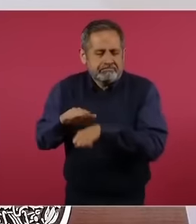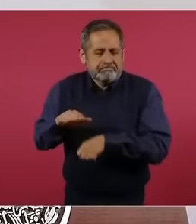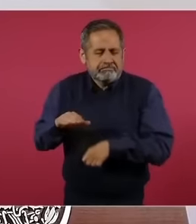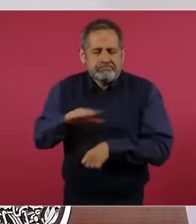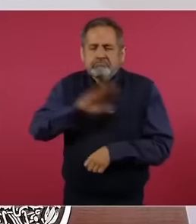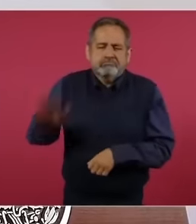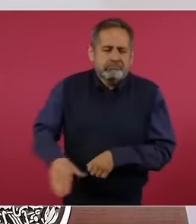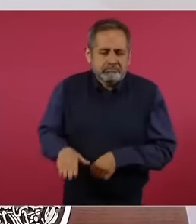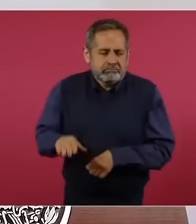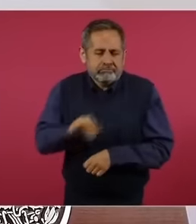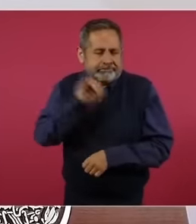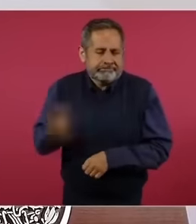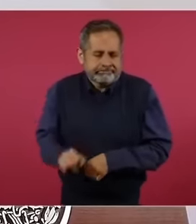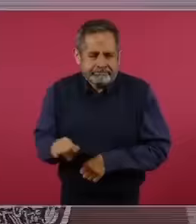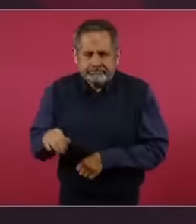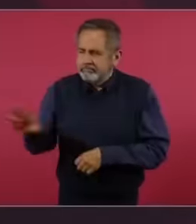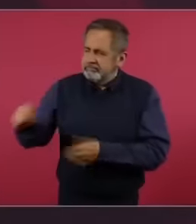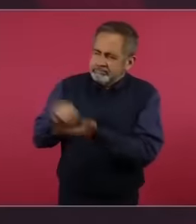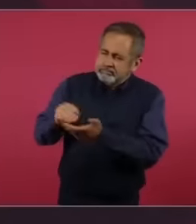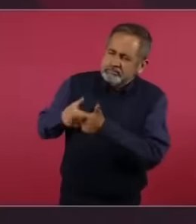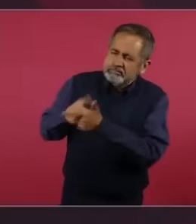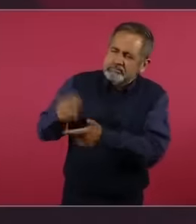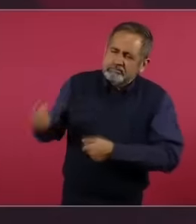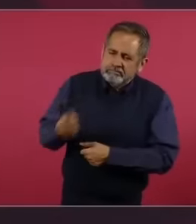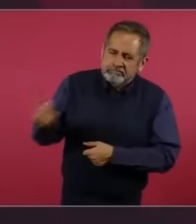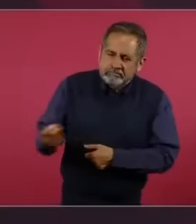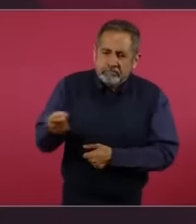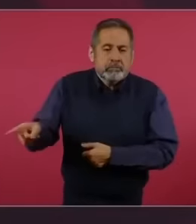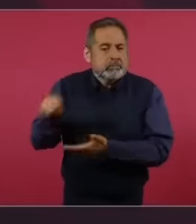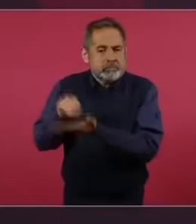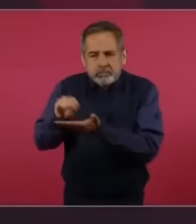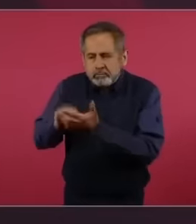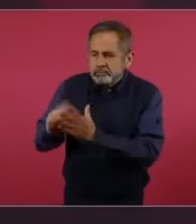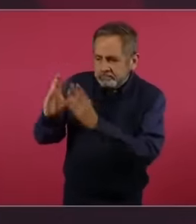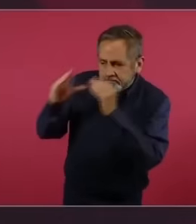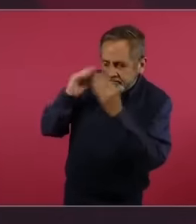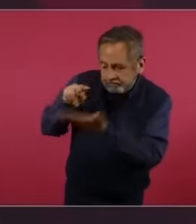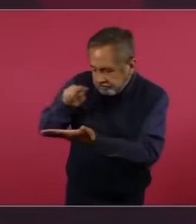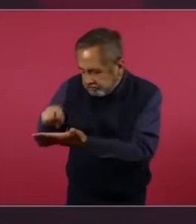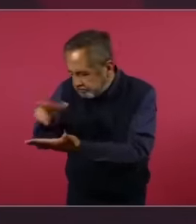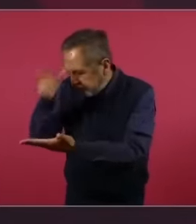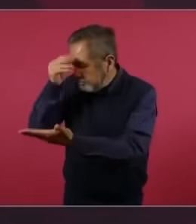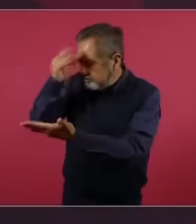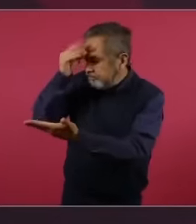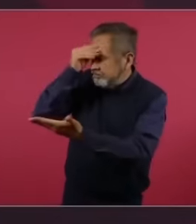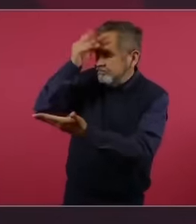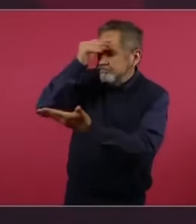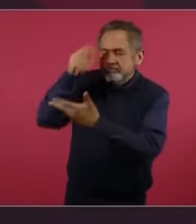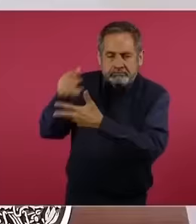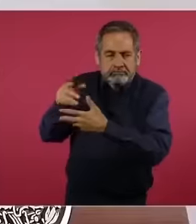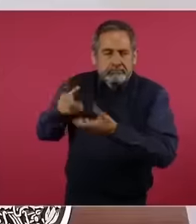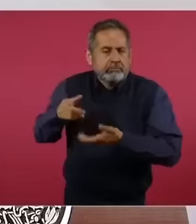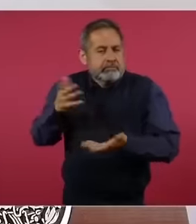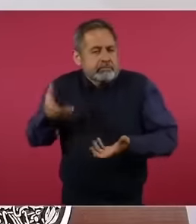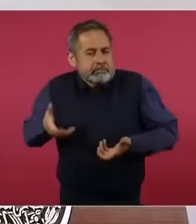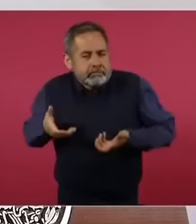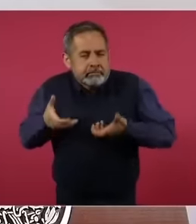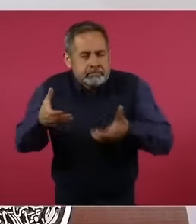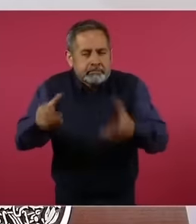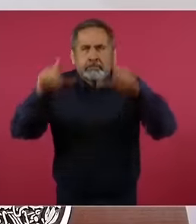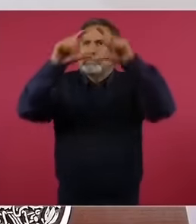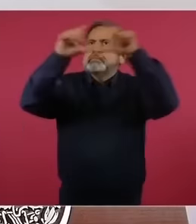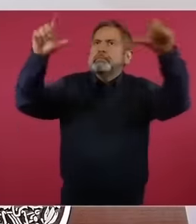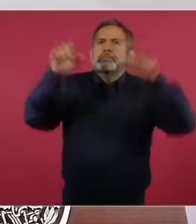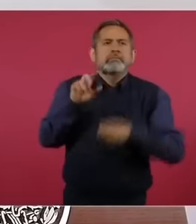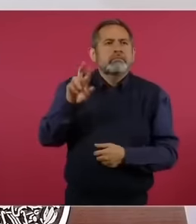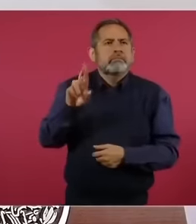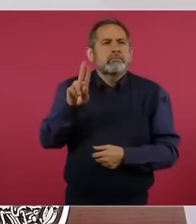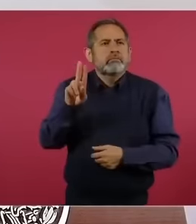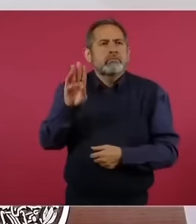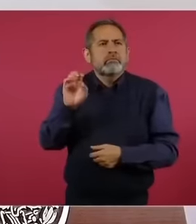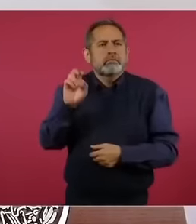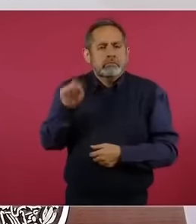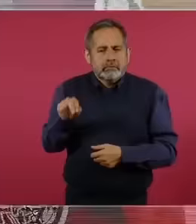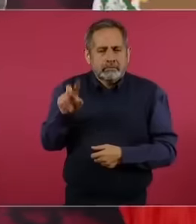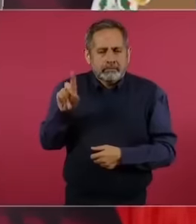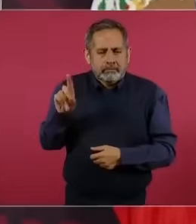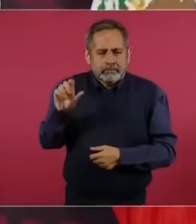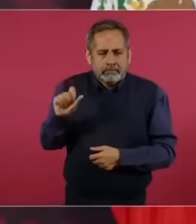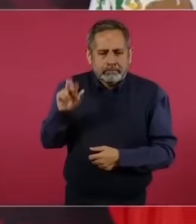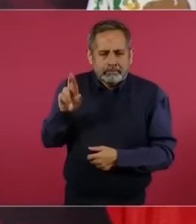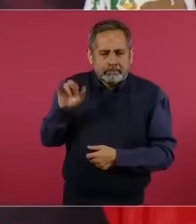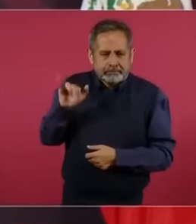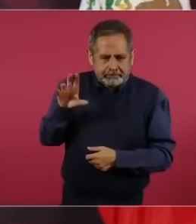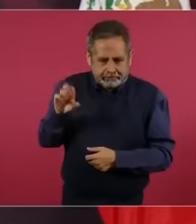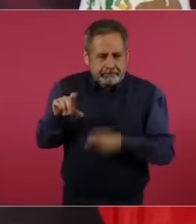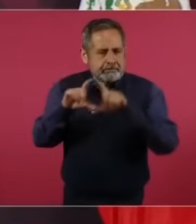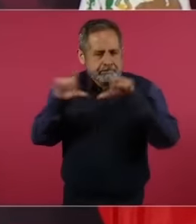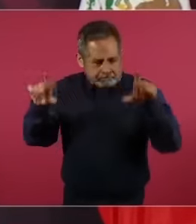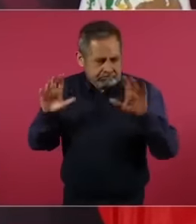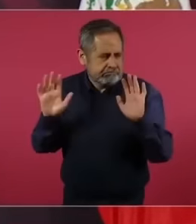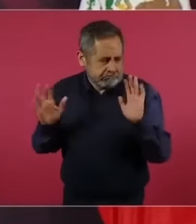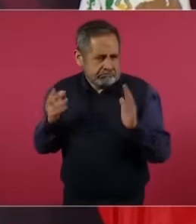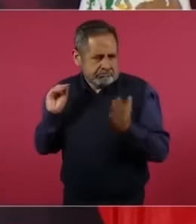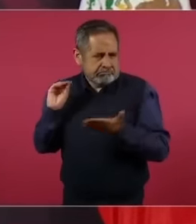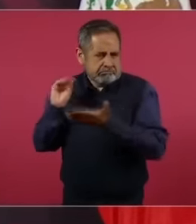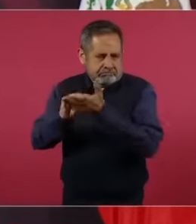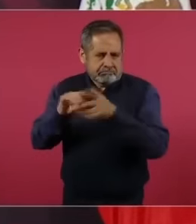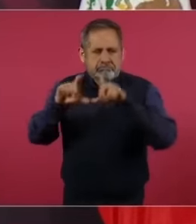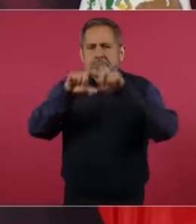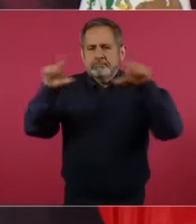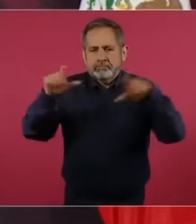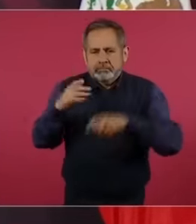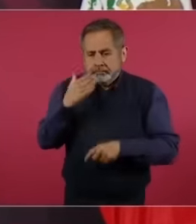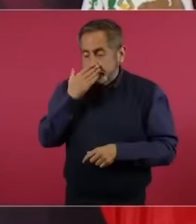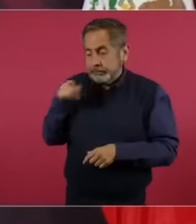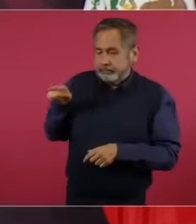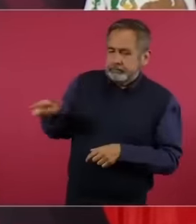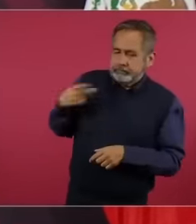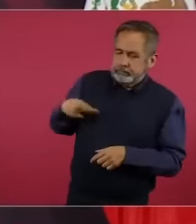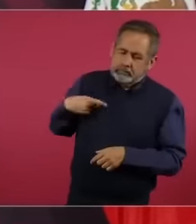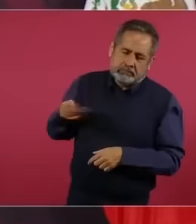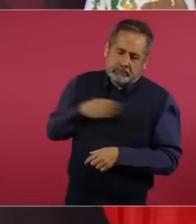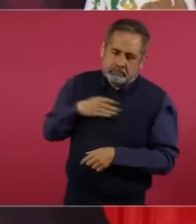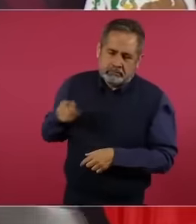still continue to teach by their example. There is an east street that they name Rubén Darío and there are